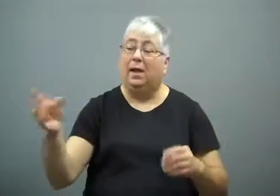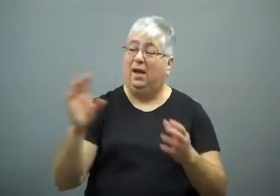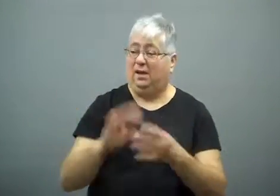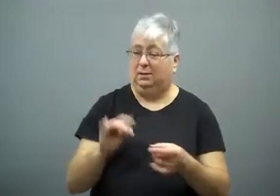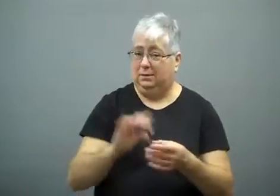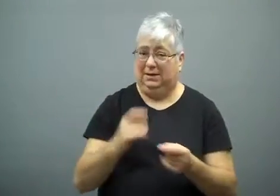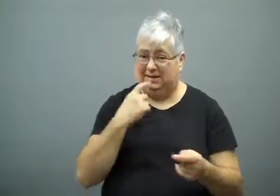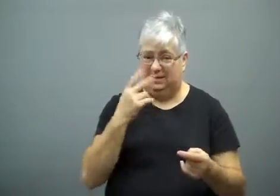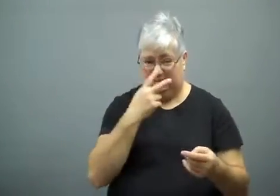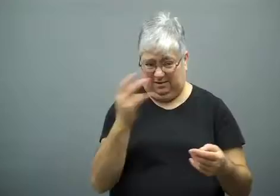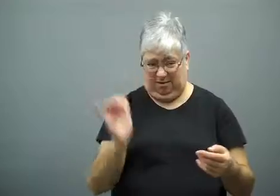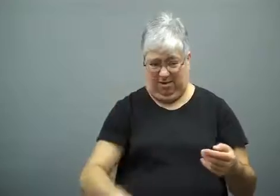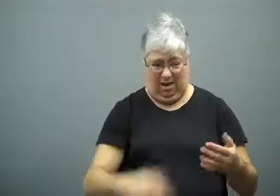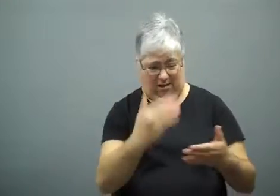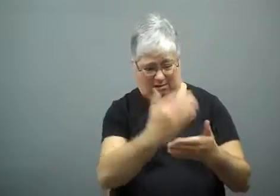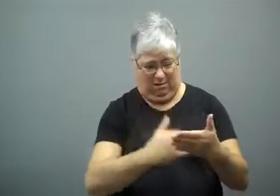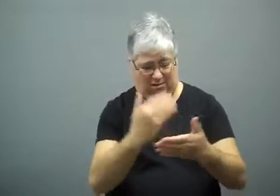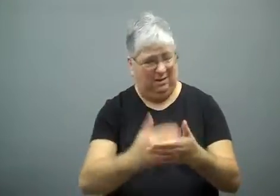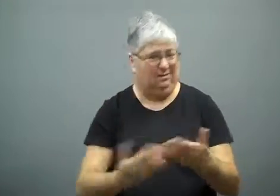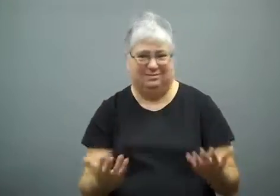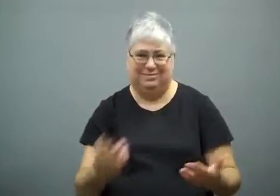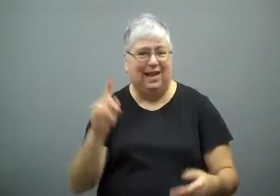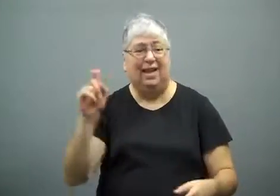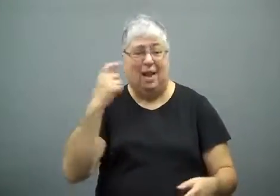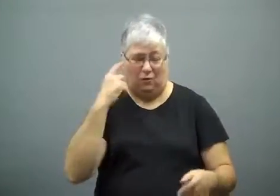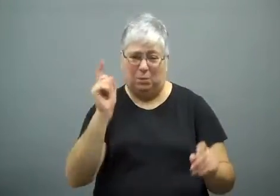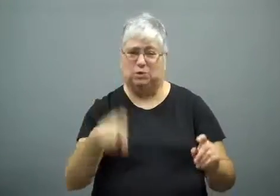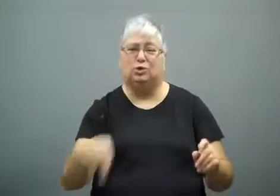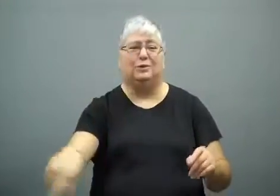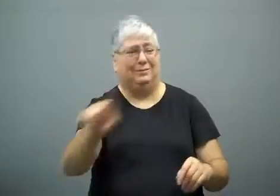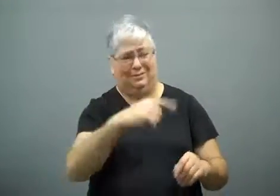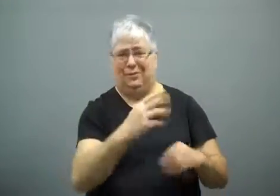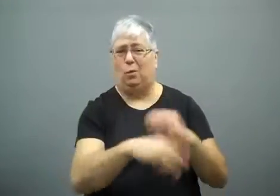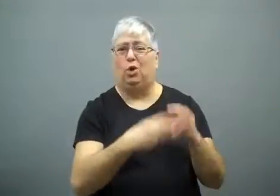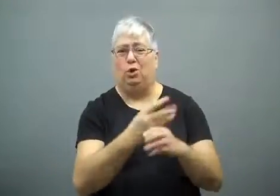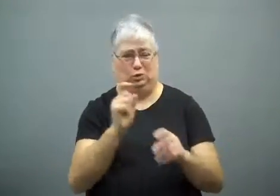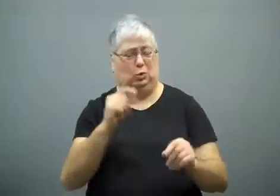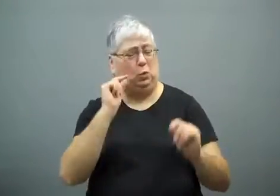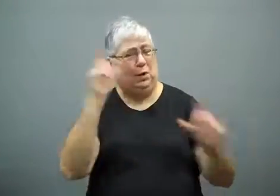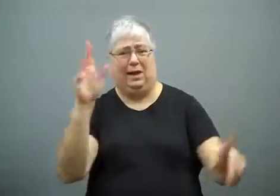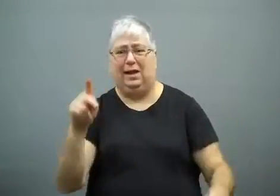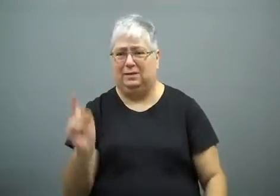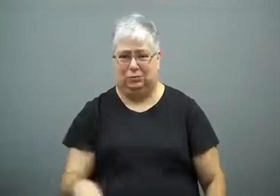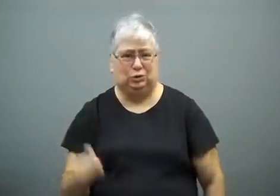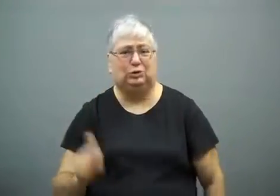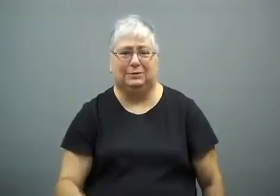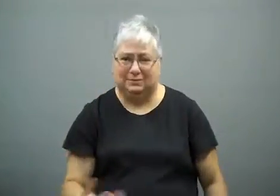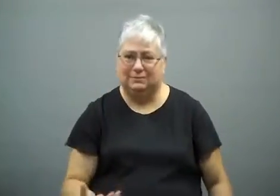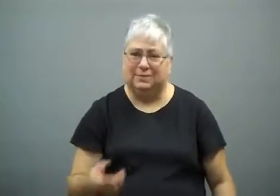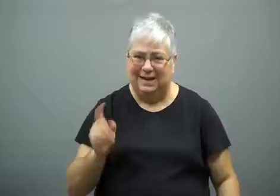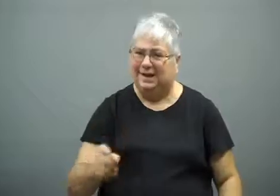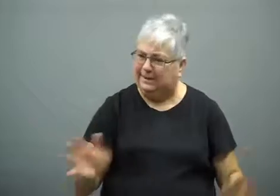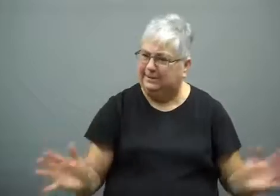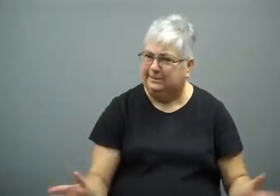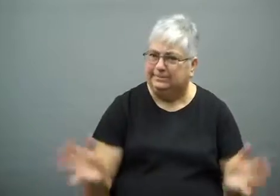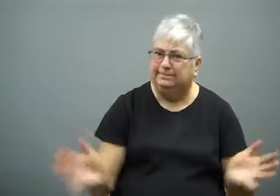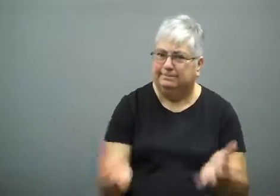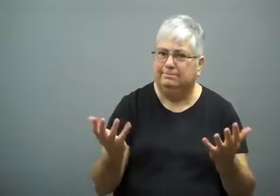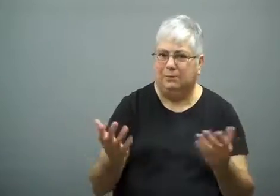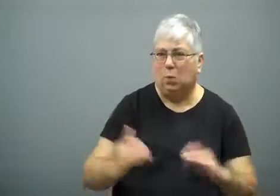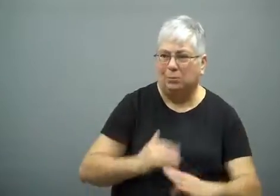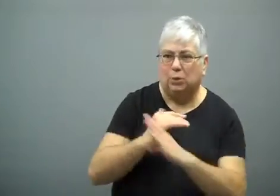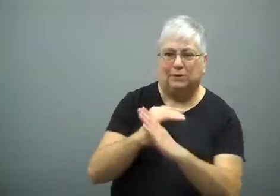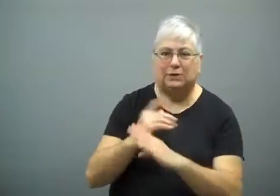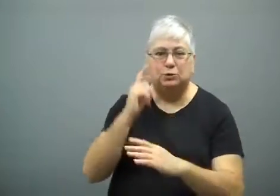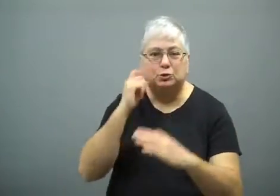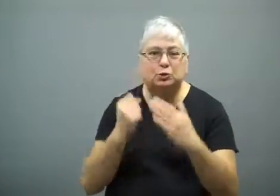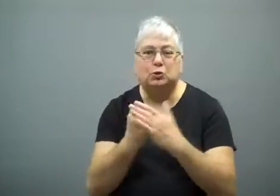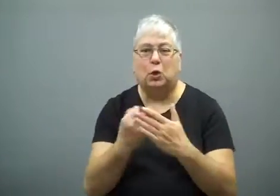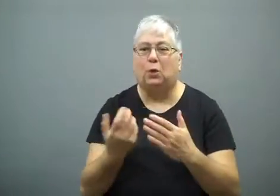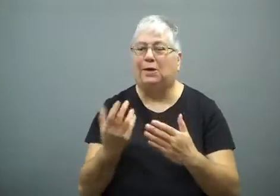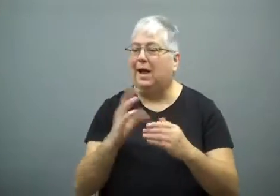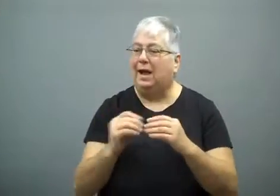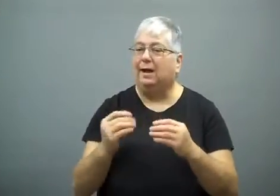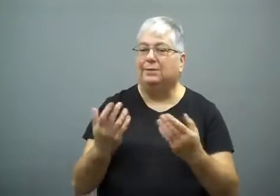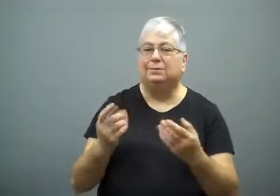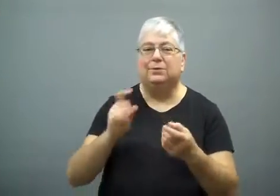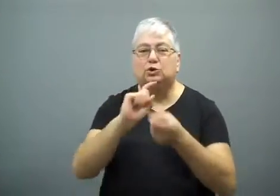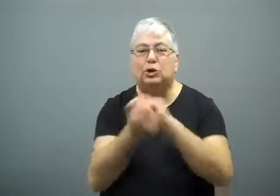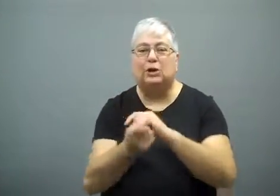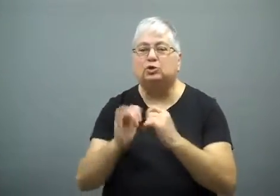He said the report should be a wake up call to countries of the world.